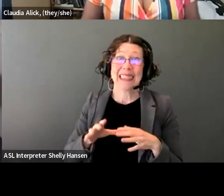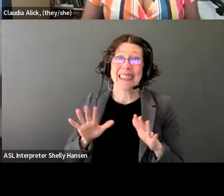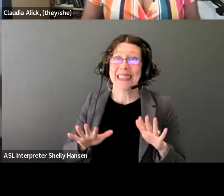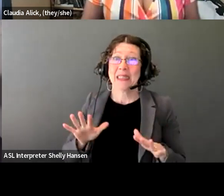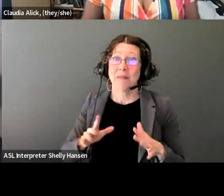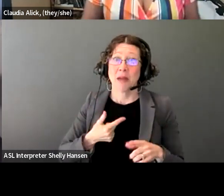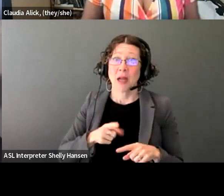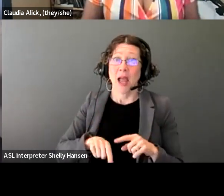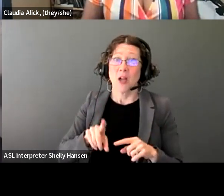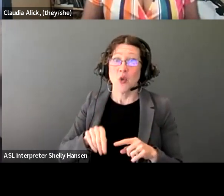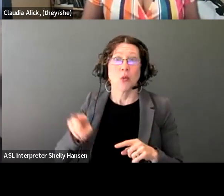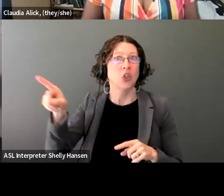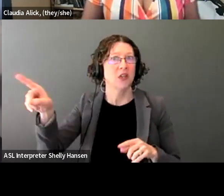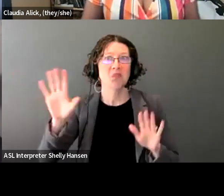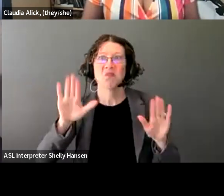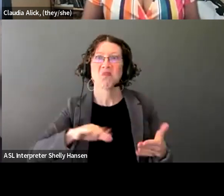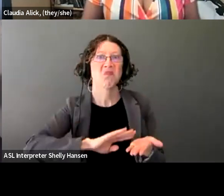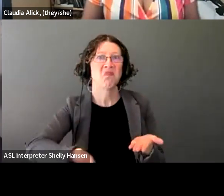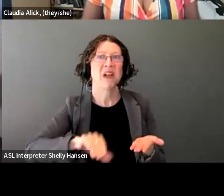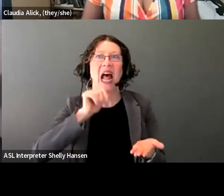my different needs.